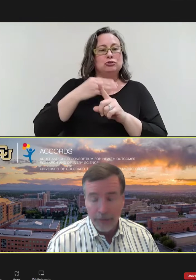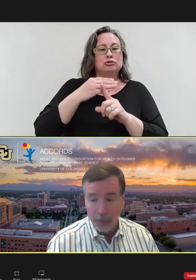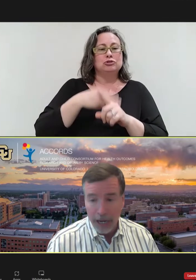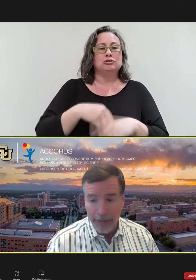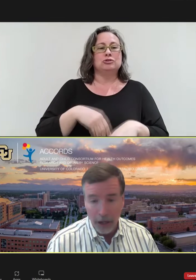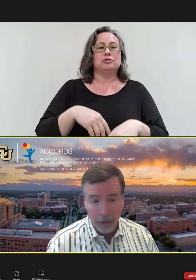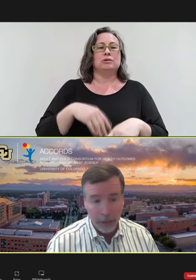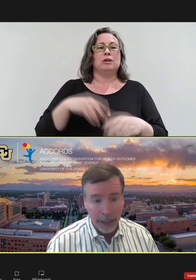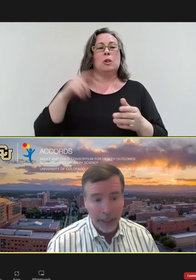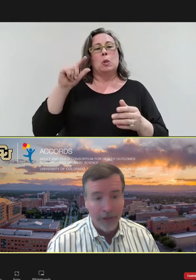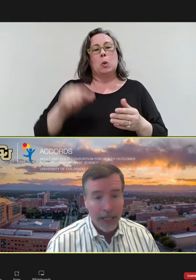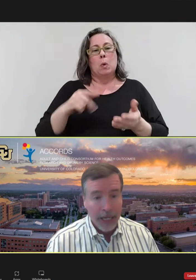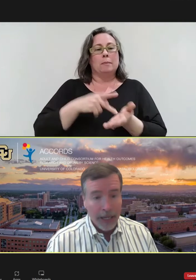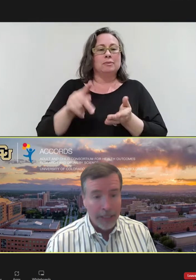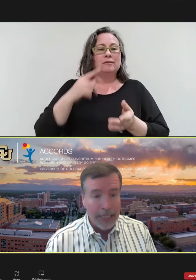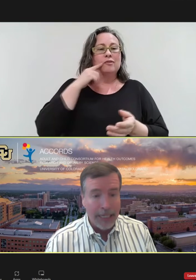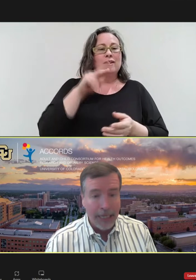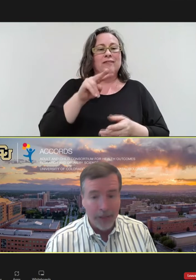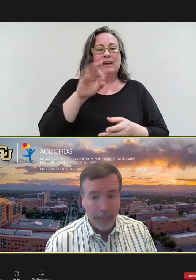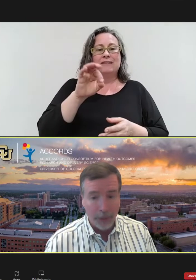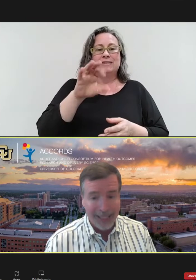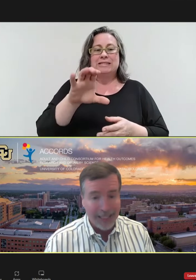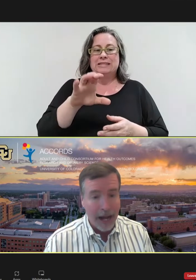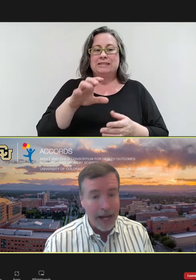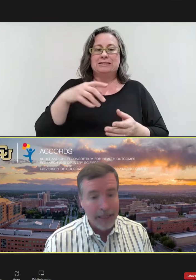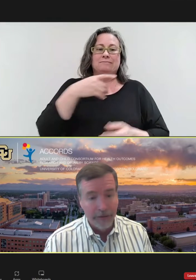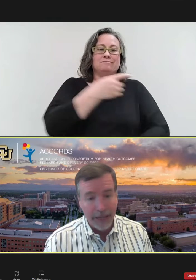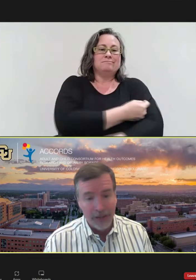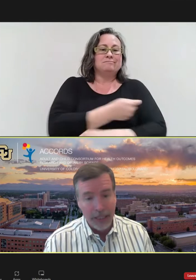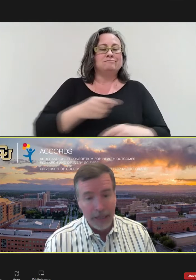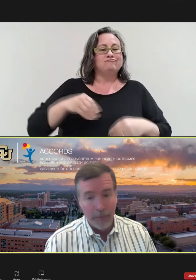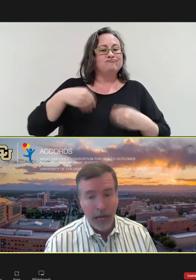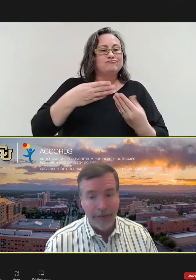from private health plans. The need to keep separate stocks of VFC and private